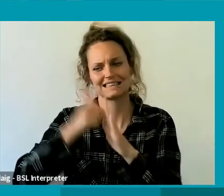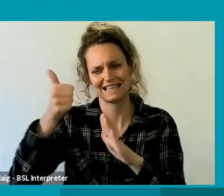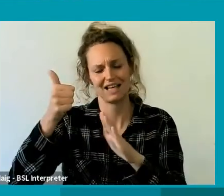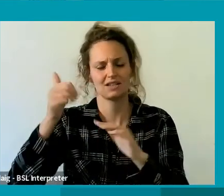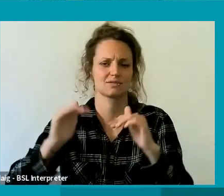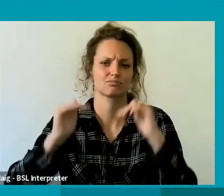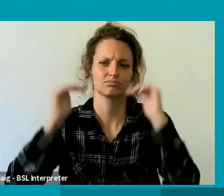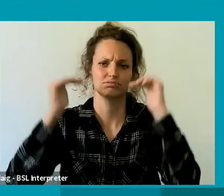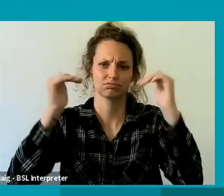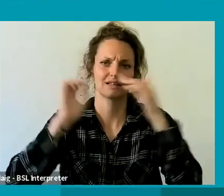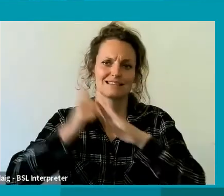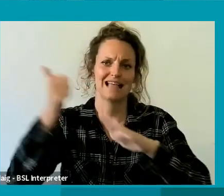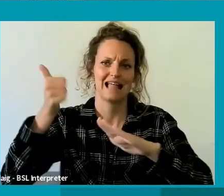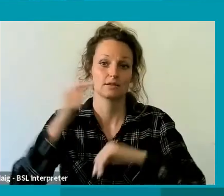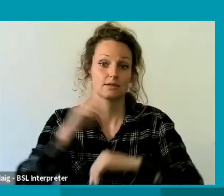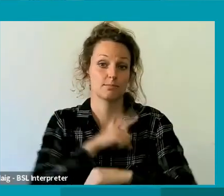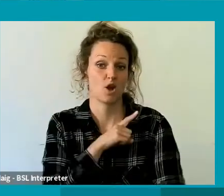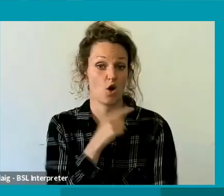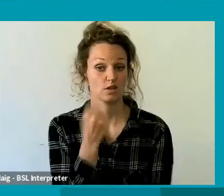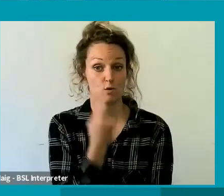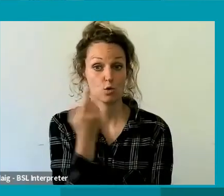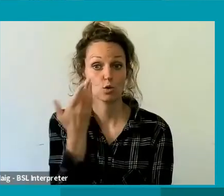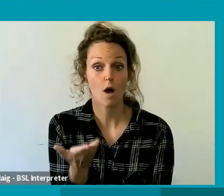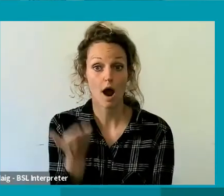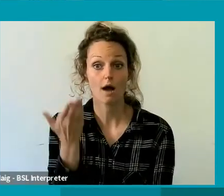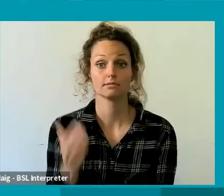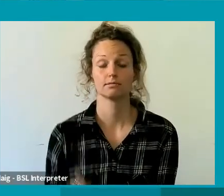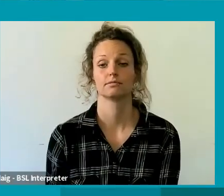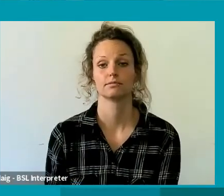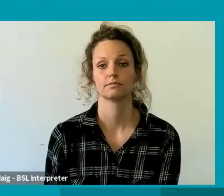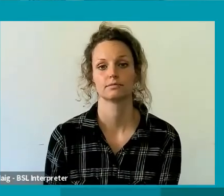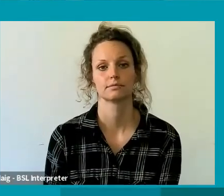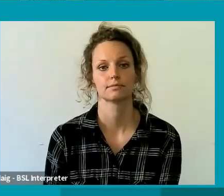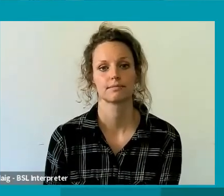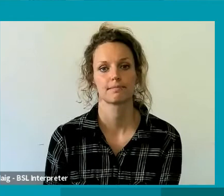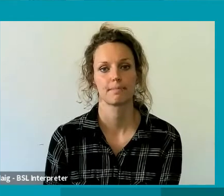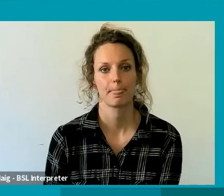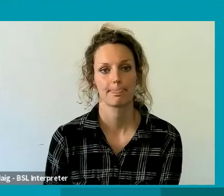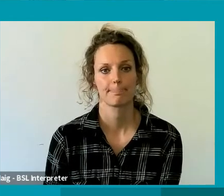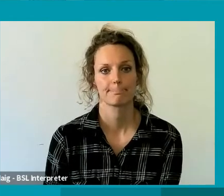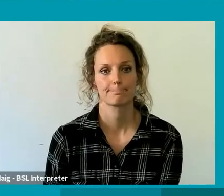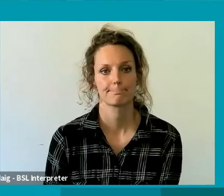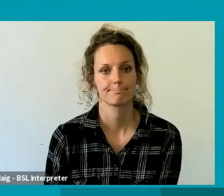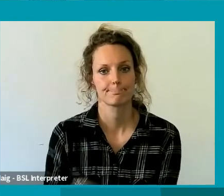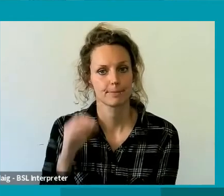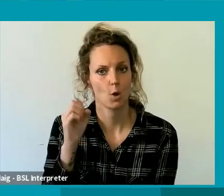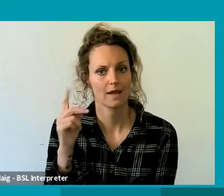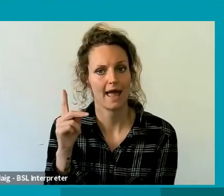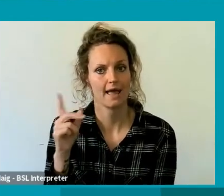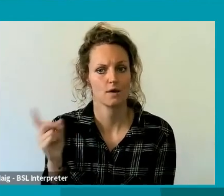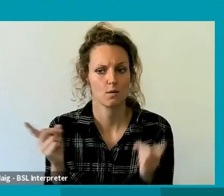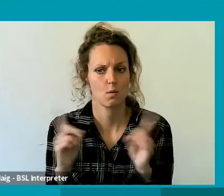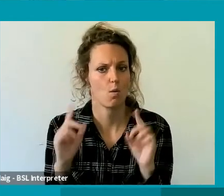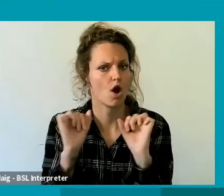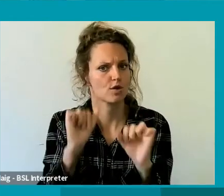you have because of who you are. OK, what are your thoughts on that? Everyone? Did you know that there was an option